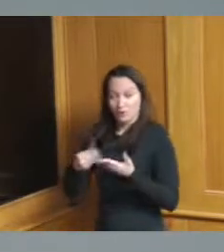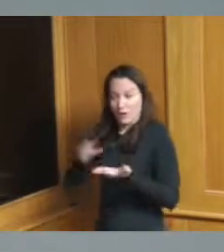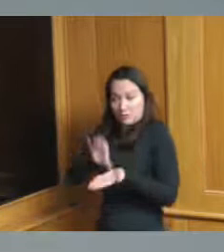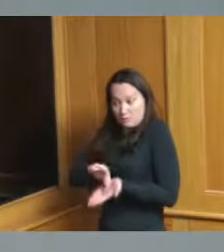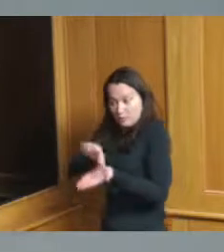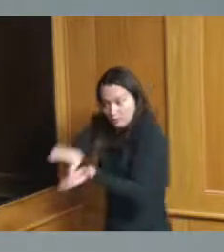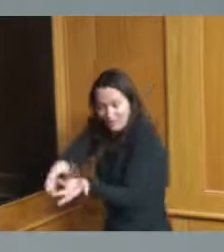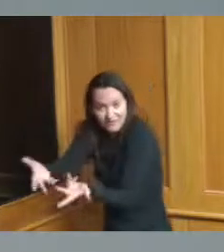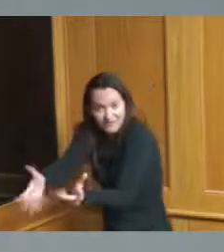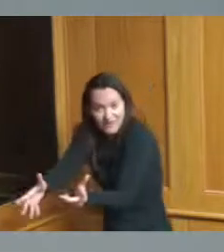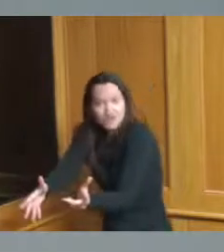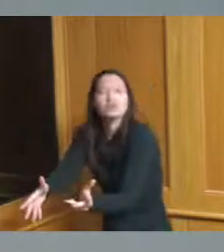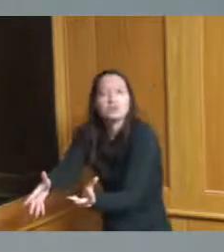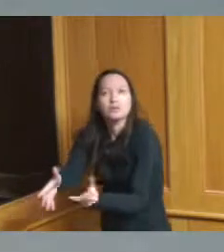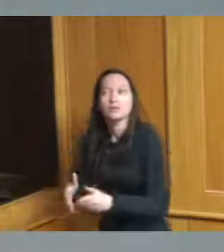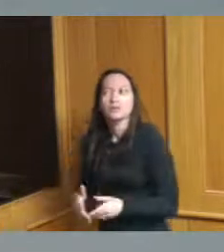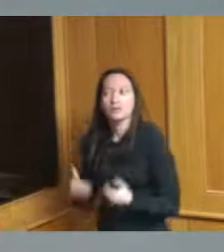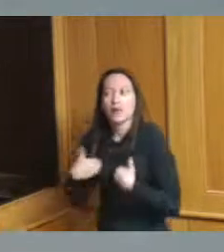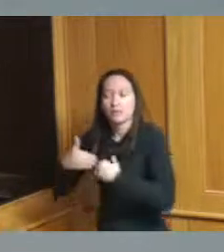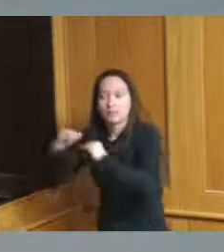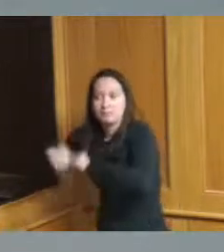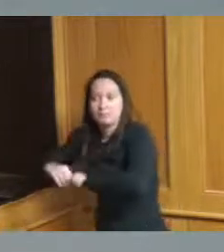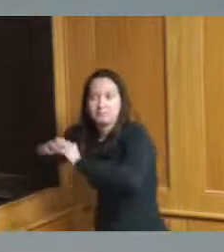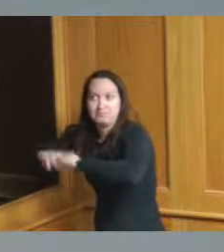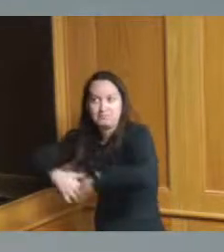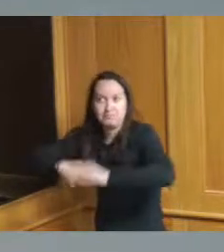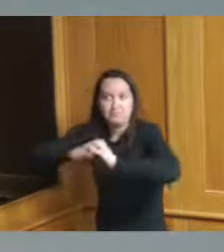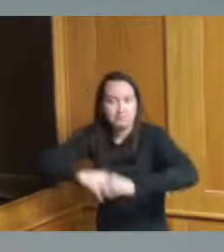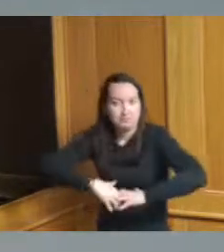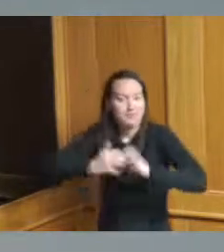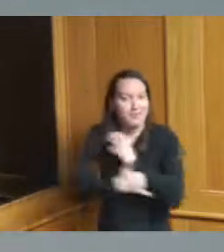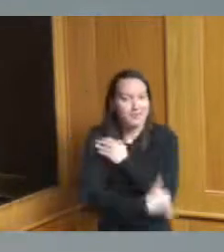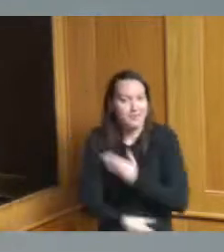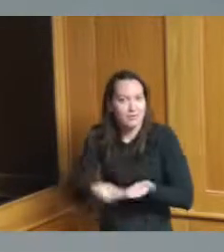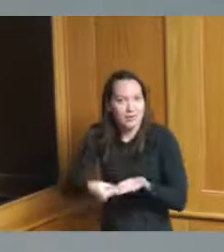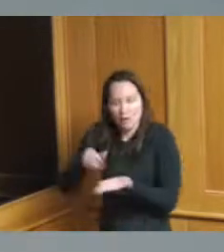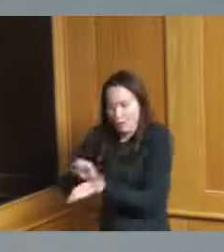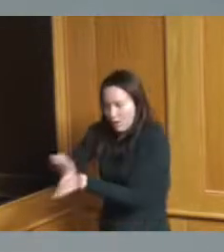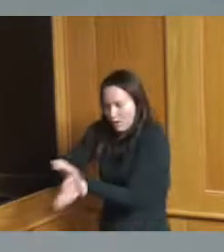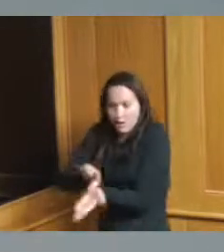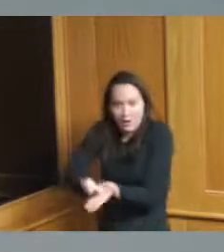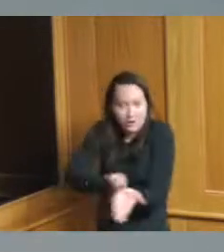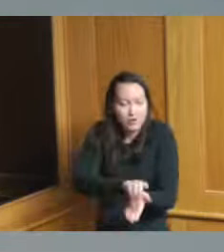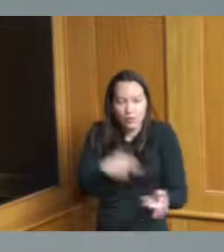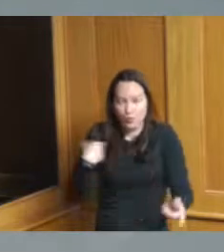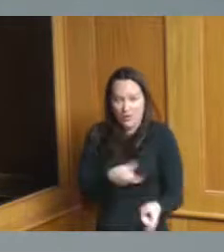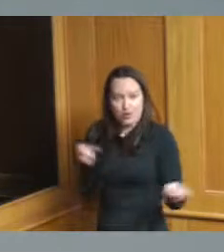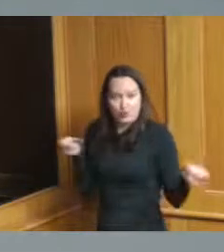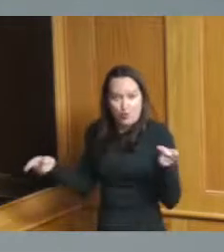again have sites available using county funding county controlled sites that we will then offer